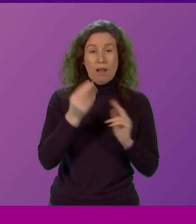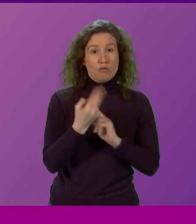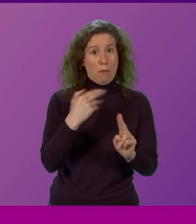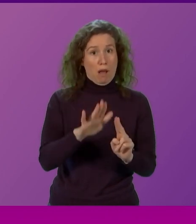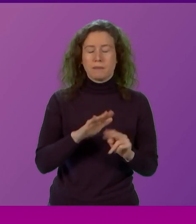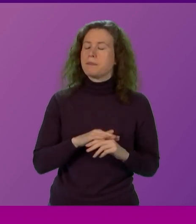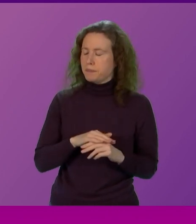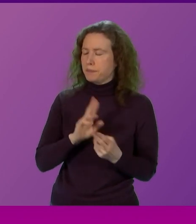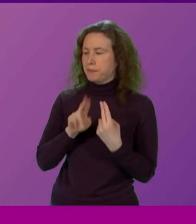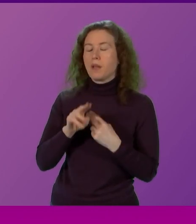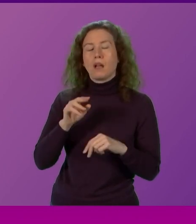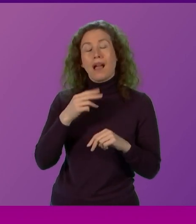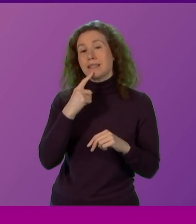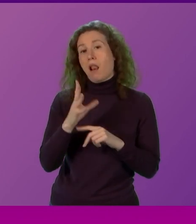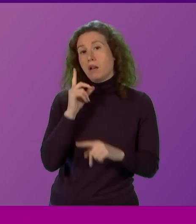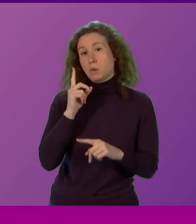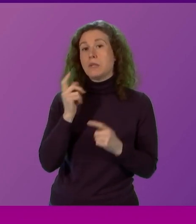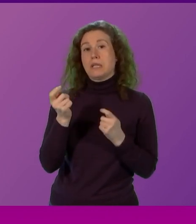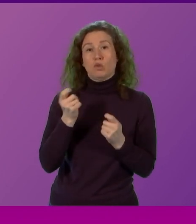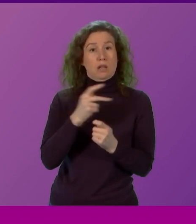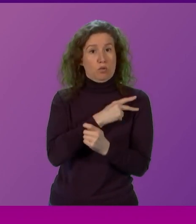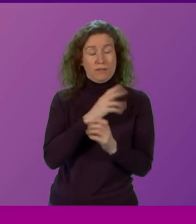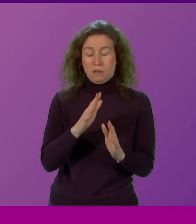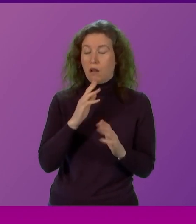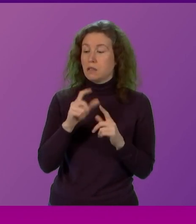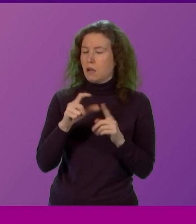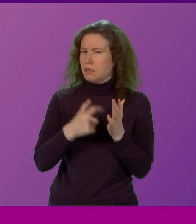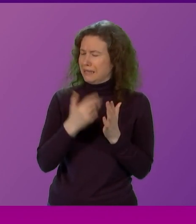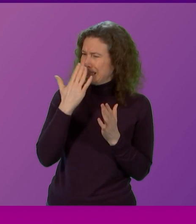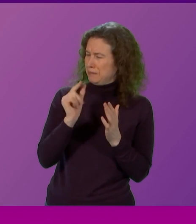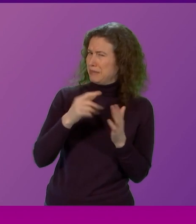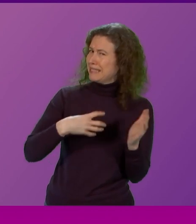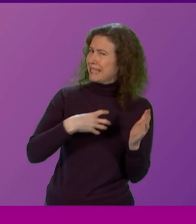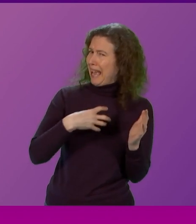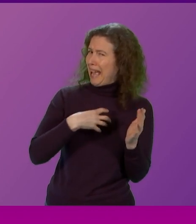I said last week that Douglas Ross was seeming awful scared of Humza Yousaf.